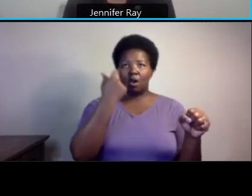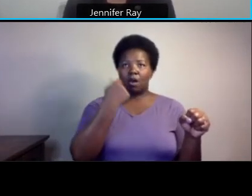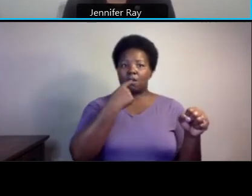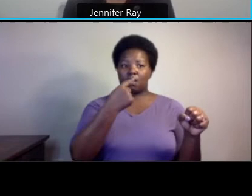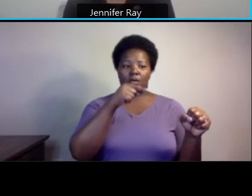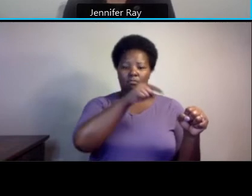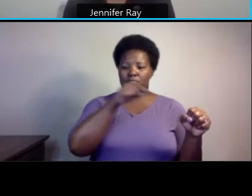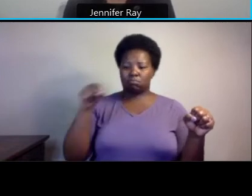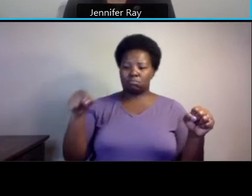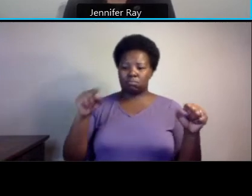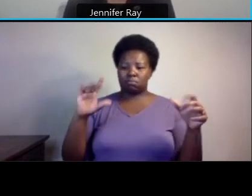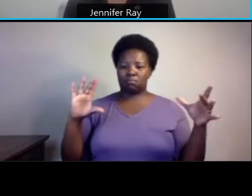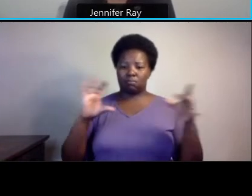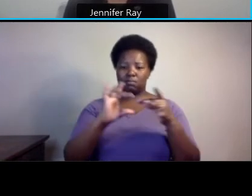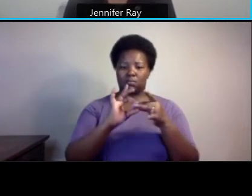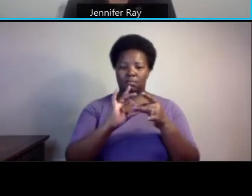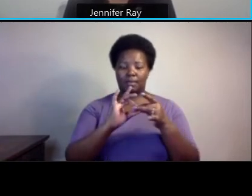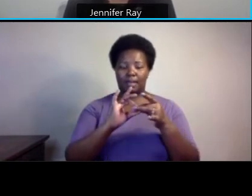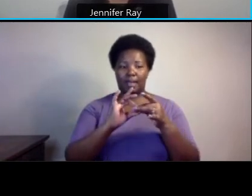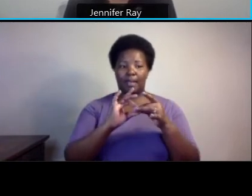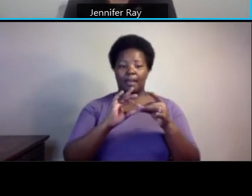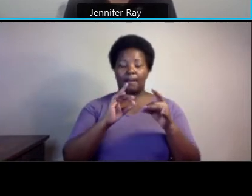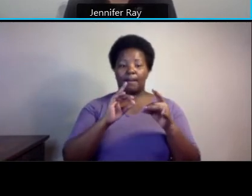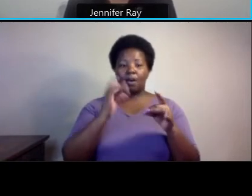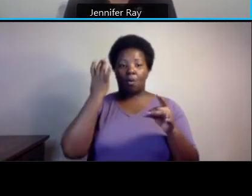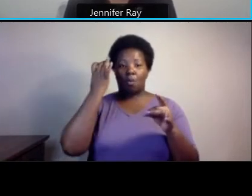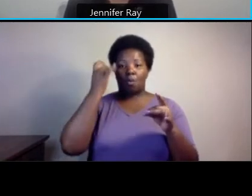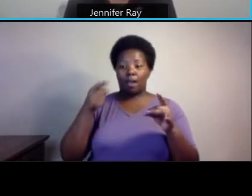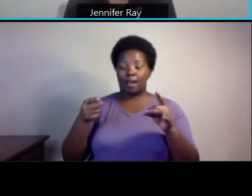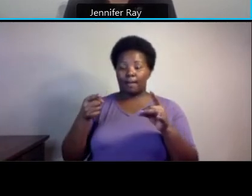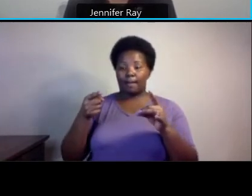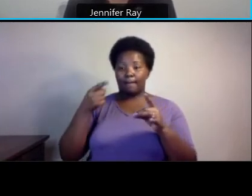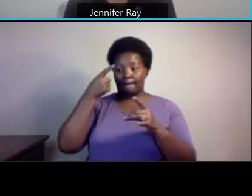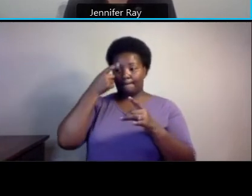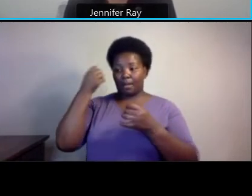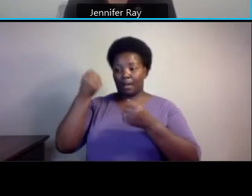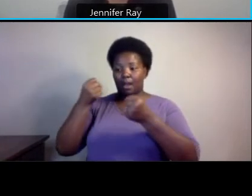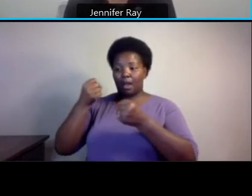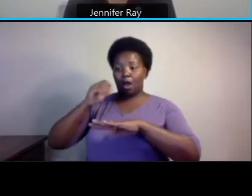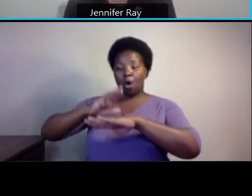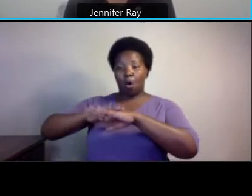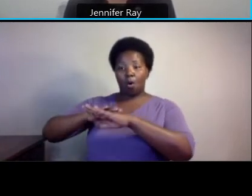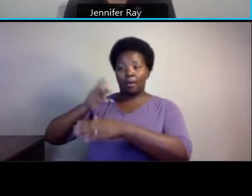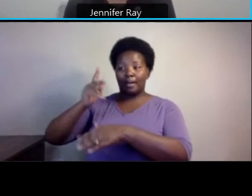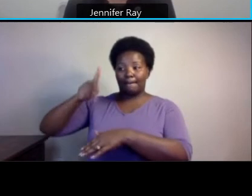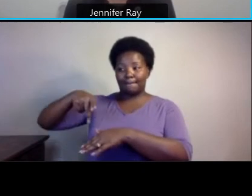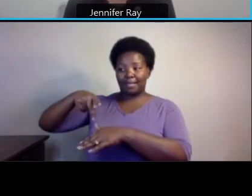at p street before they reach the light at first avenue and florida